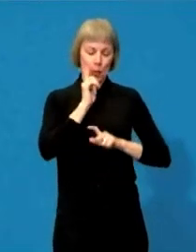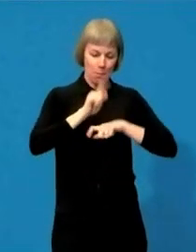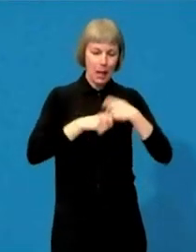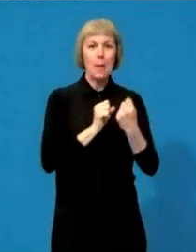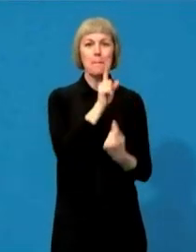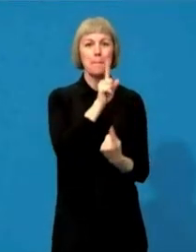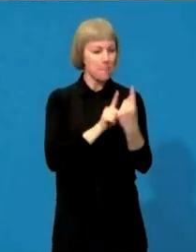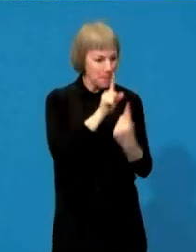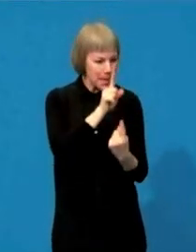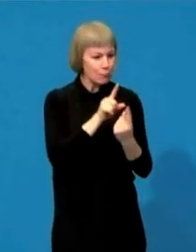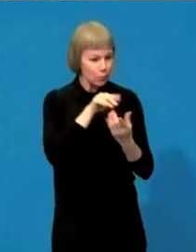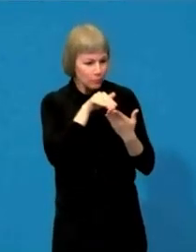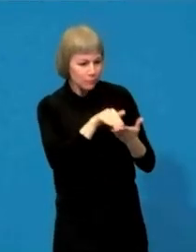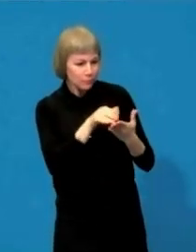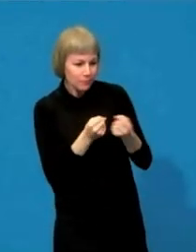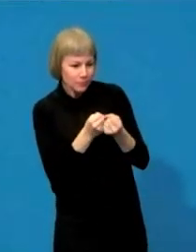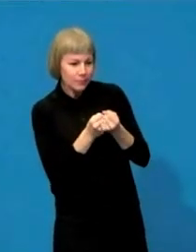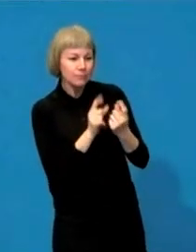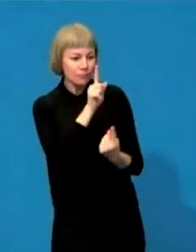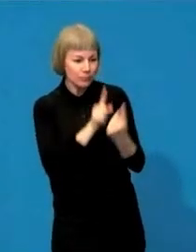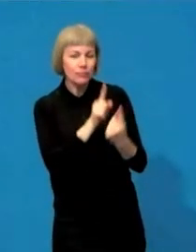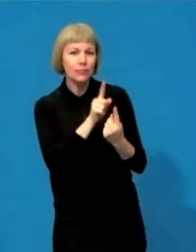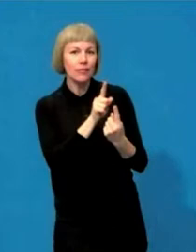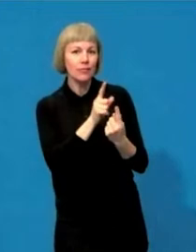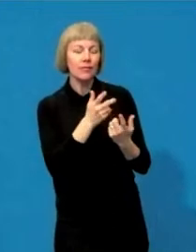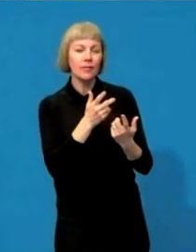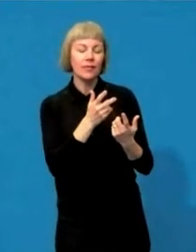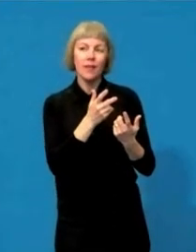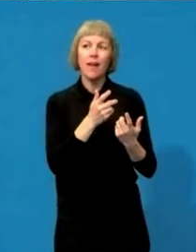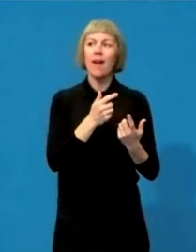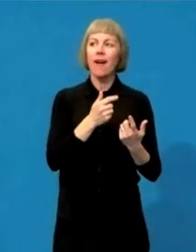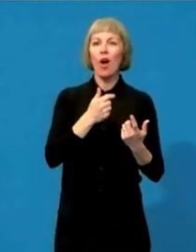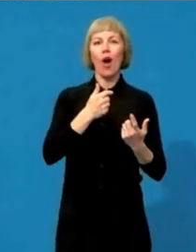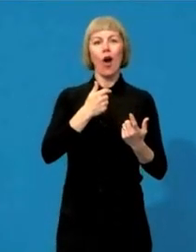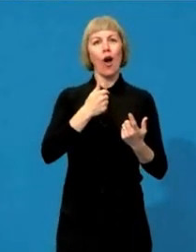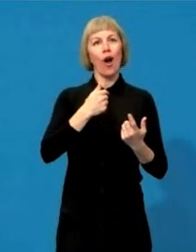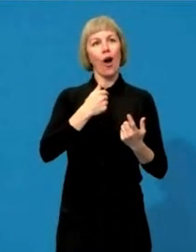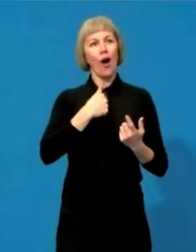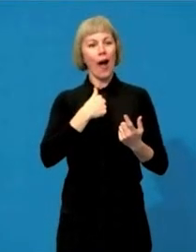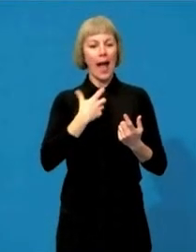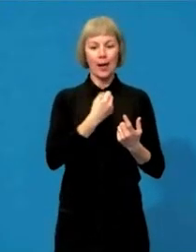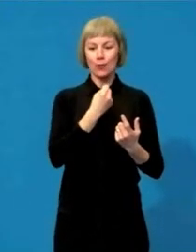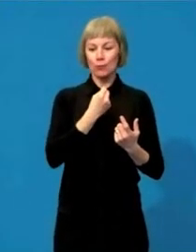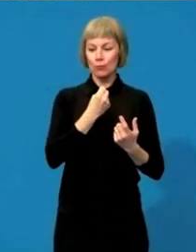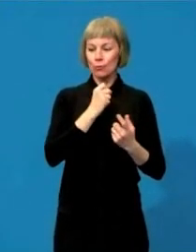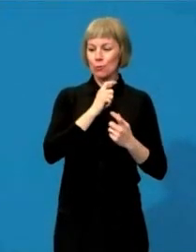meant that I had to sort of - and with FASD kids, you have sort of got to be their external brain to a certain extent to guess when they are going to get anxious and to